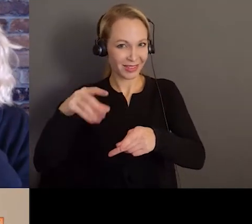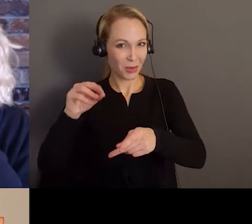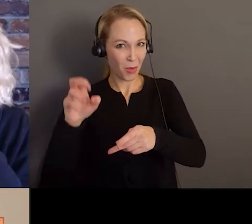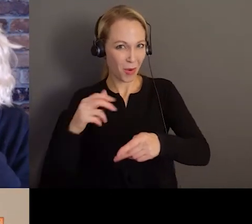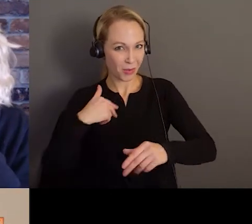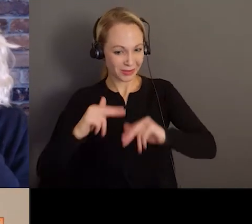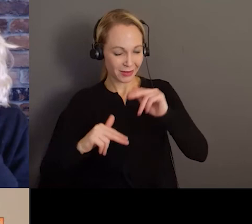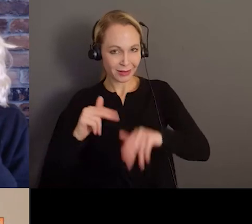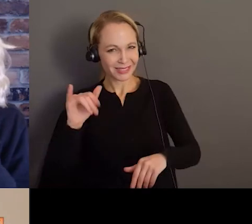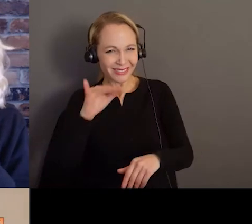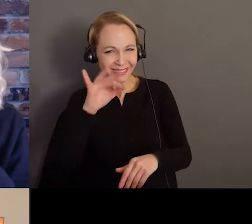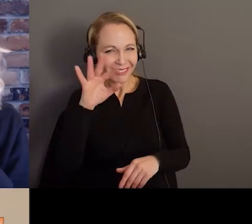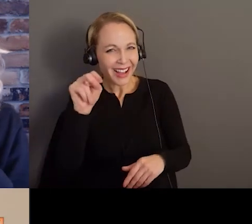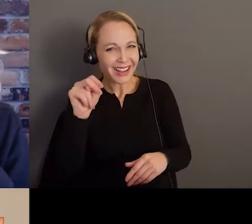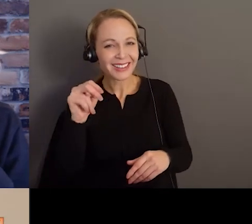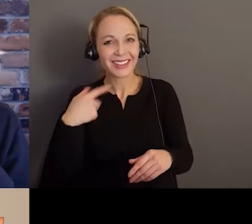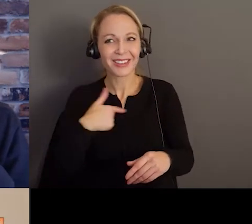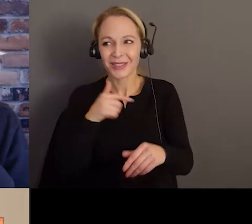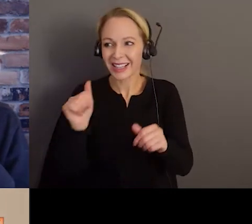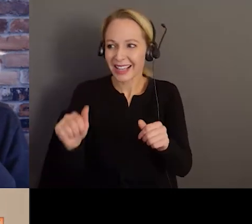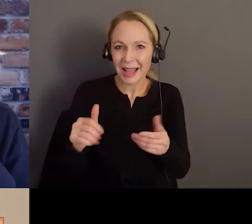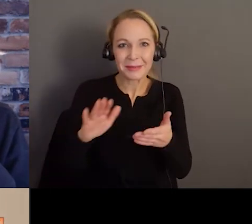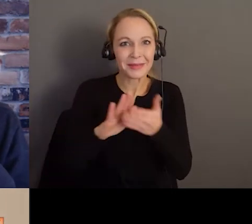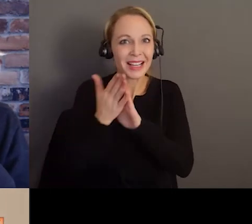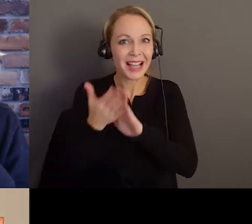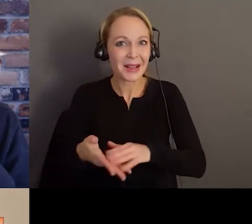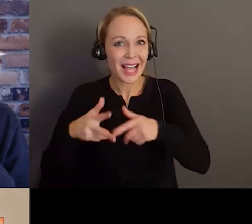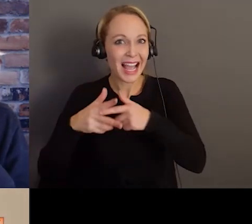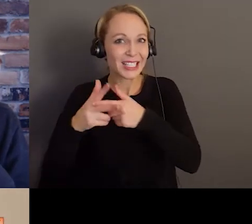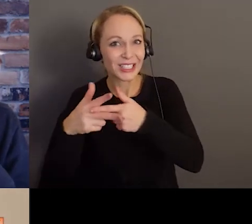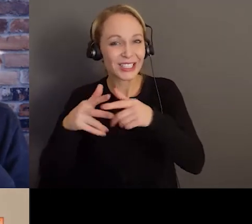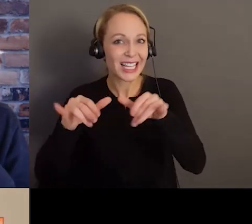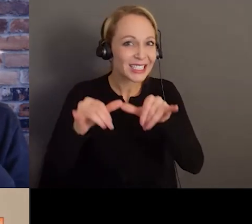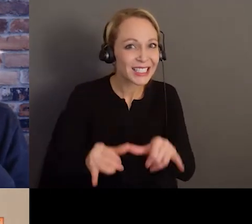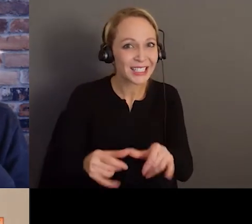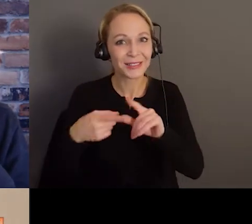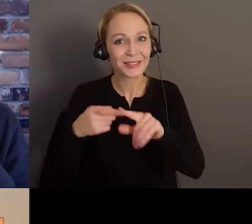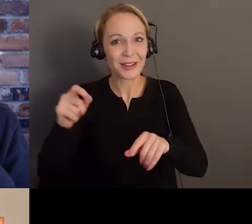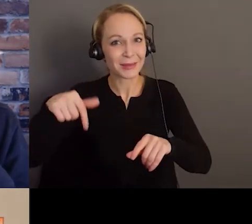HAVE SEEN FUN TO BE AN ENGINEER AT HubSpot WITH THE